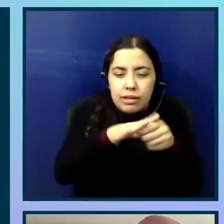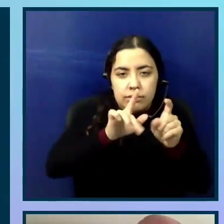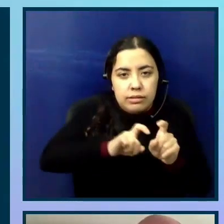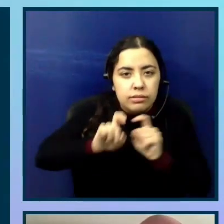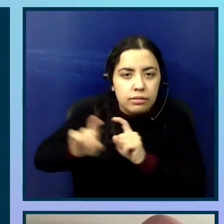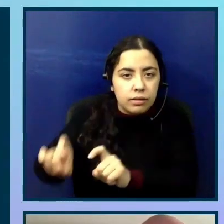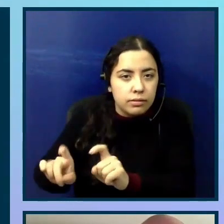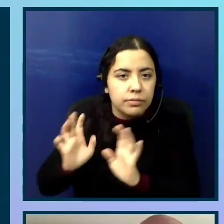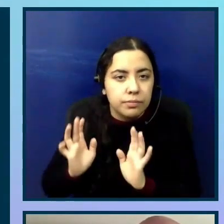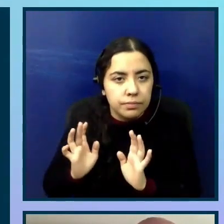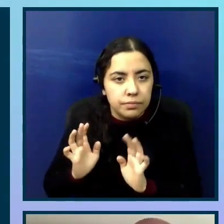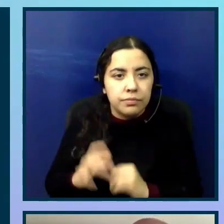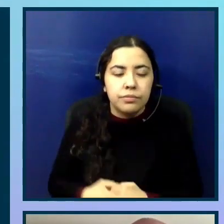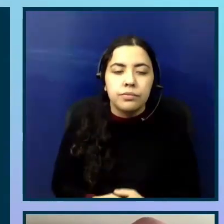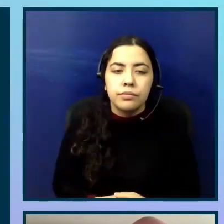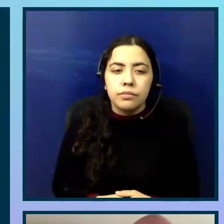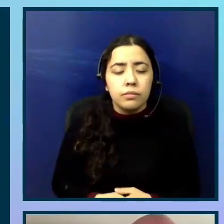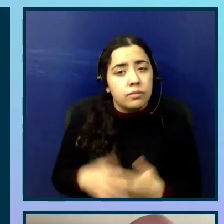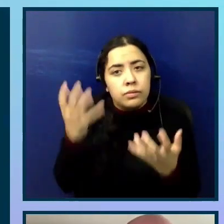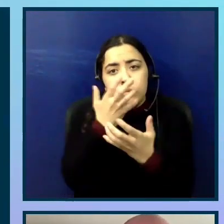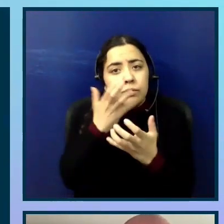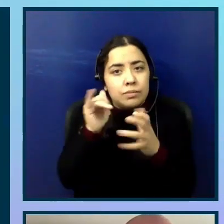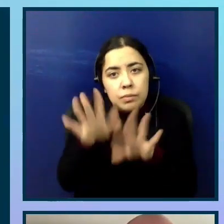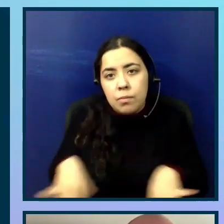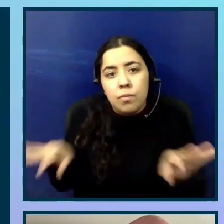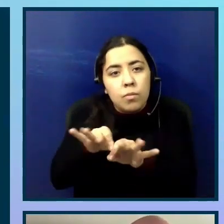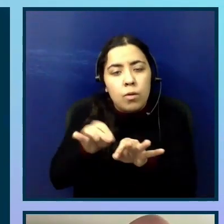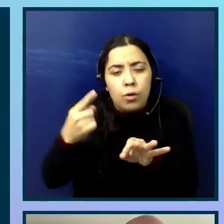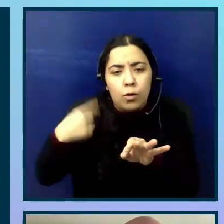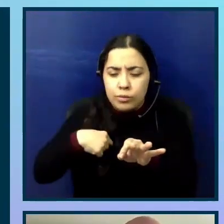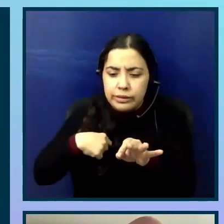And so we've spent our time building the tools